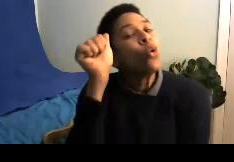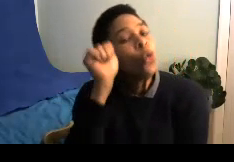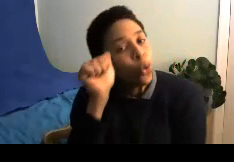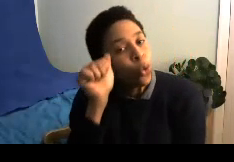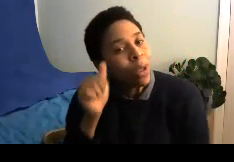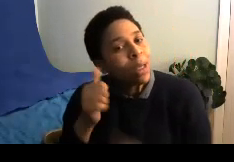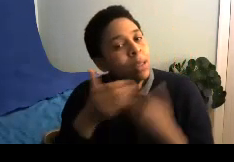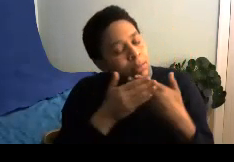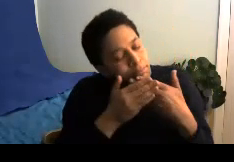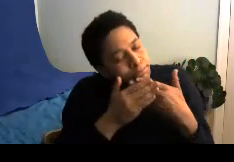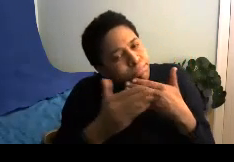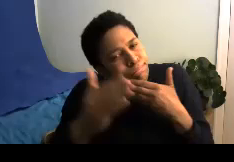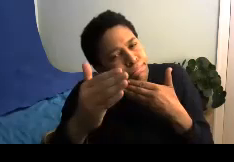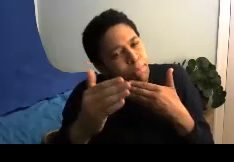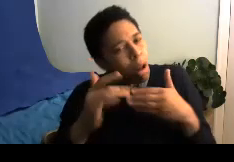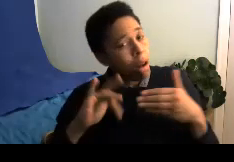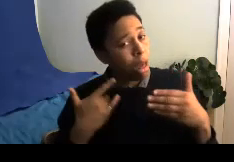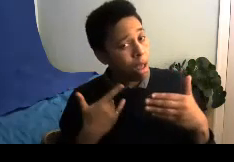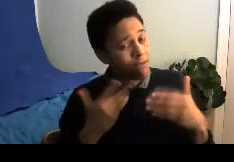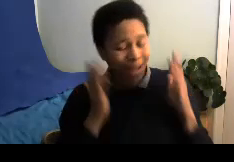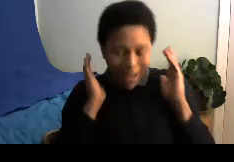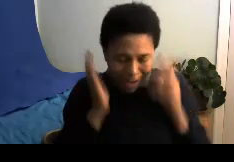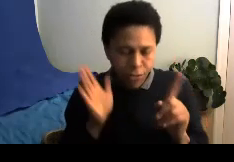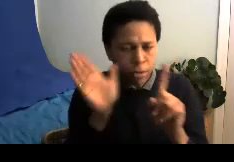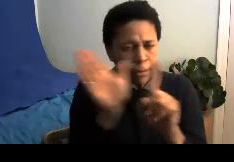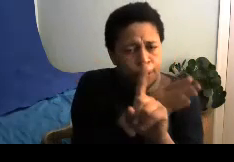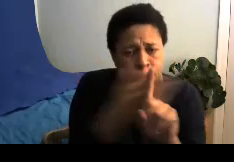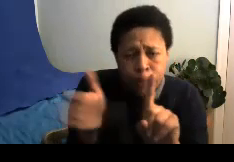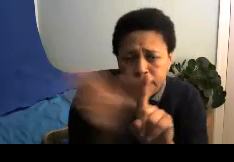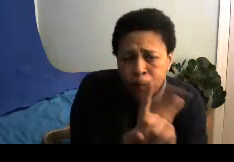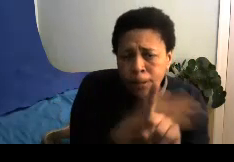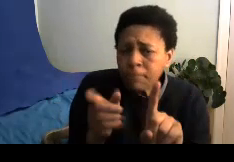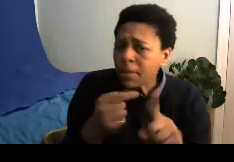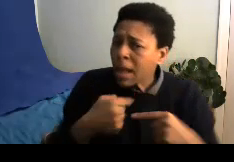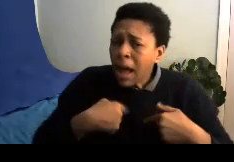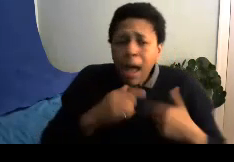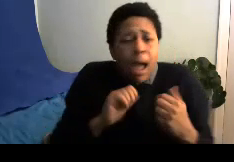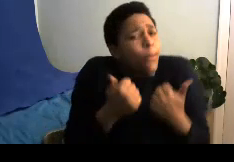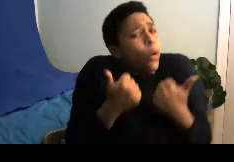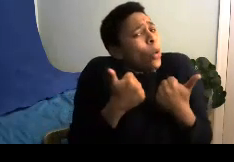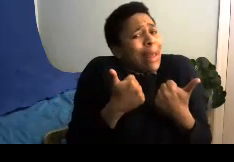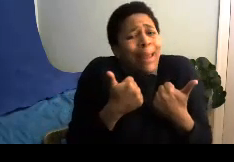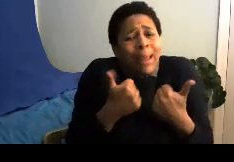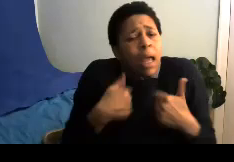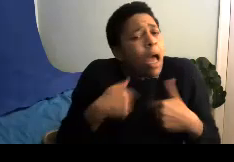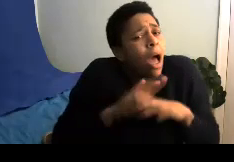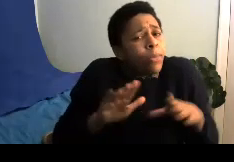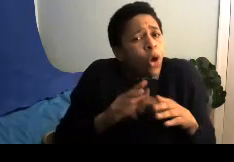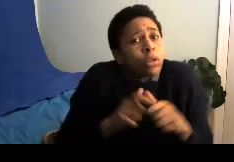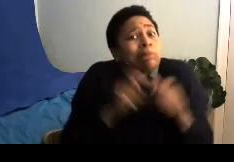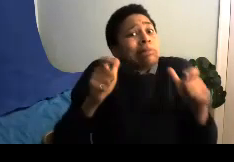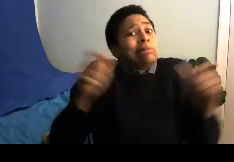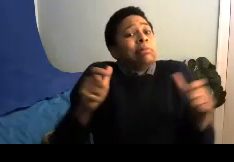his life convincing people that he wasn't too black. He managed